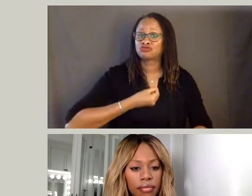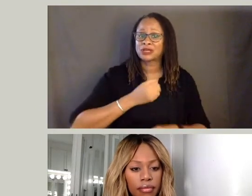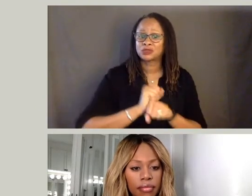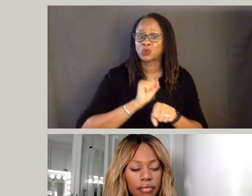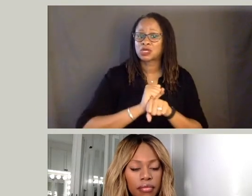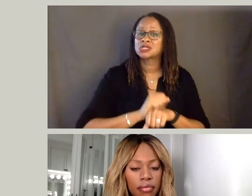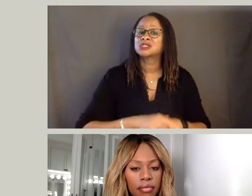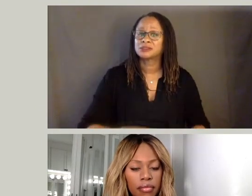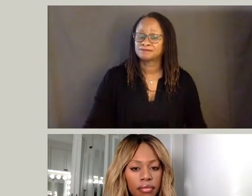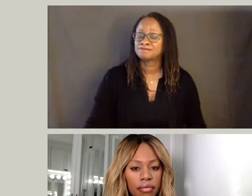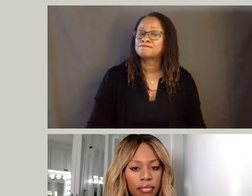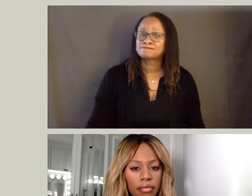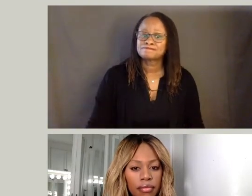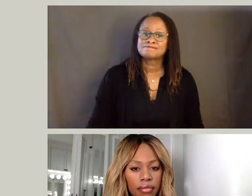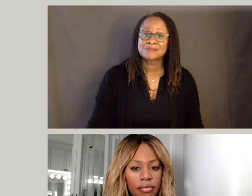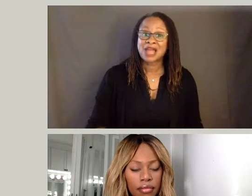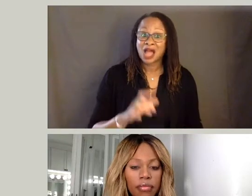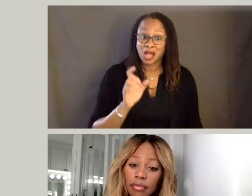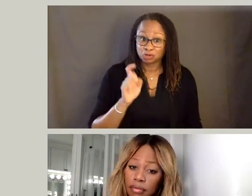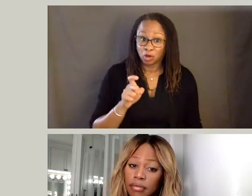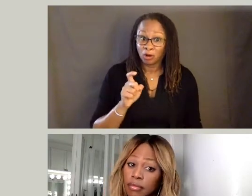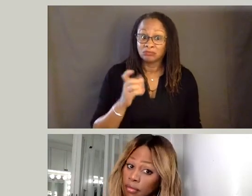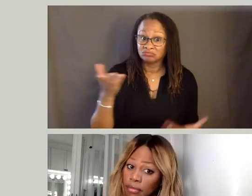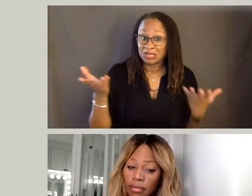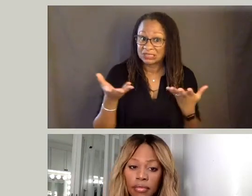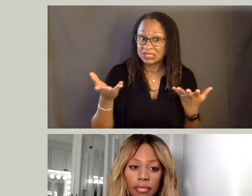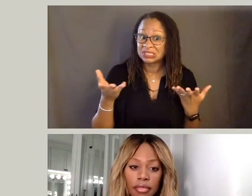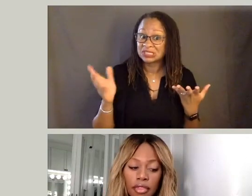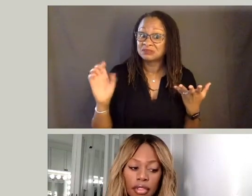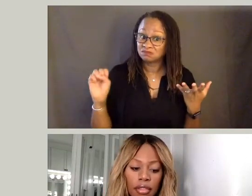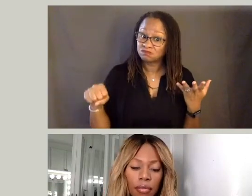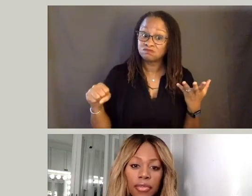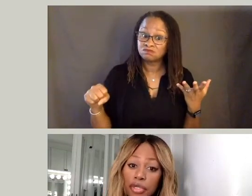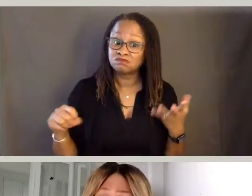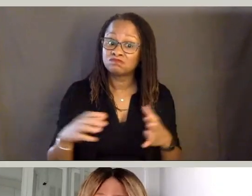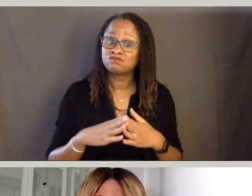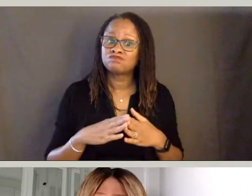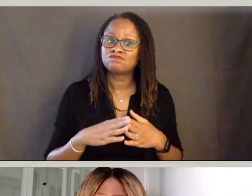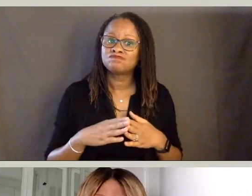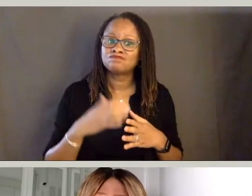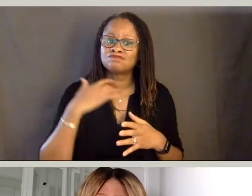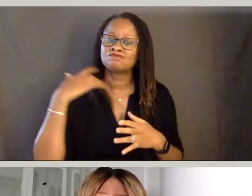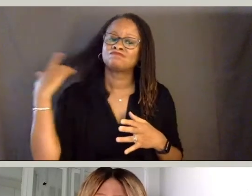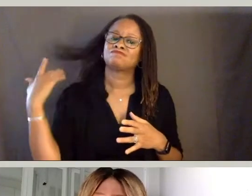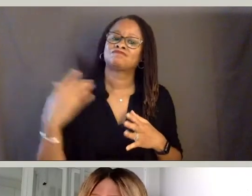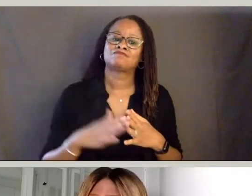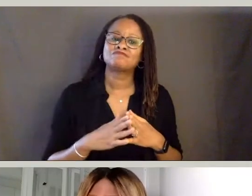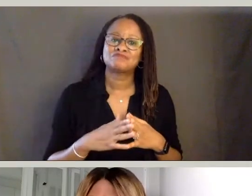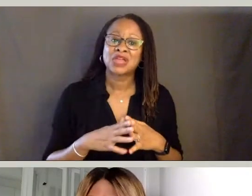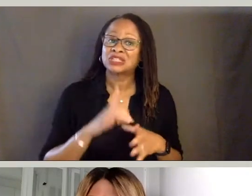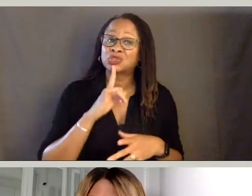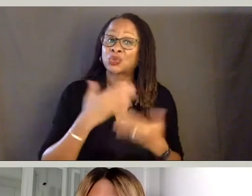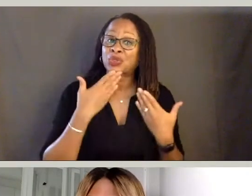I'm sure they exist, but I don't know. That's a really good question. Do they exist, though?